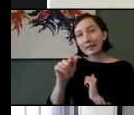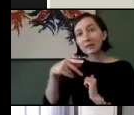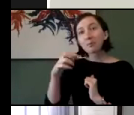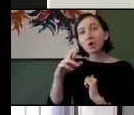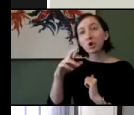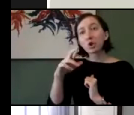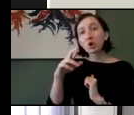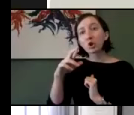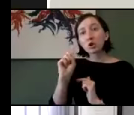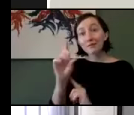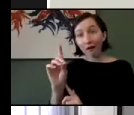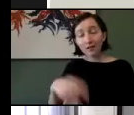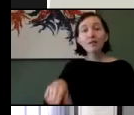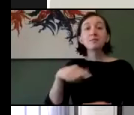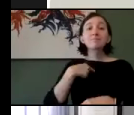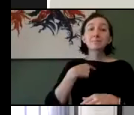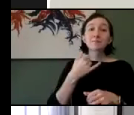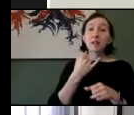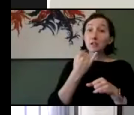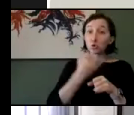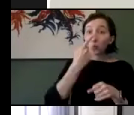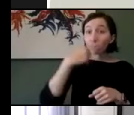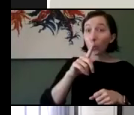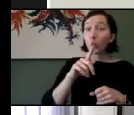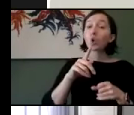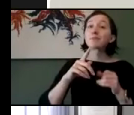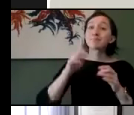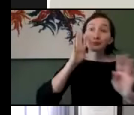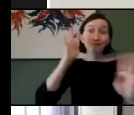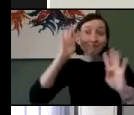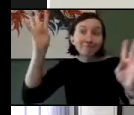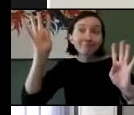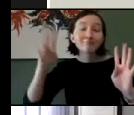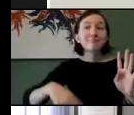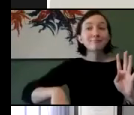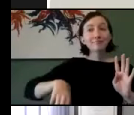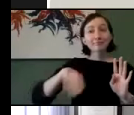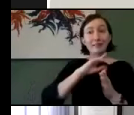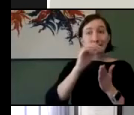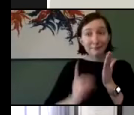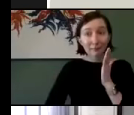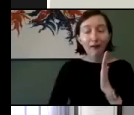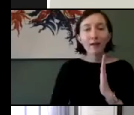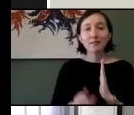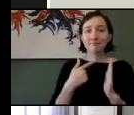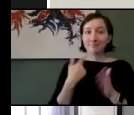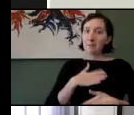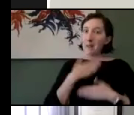I also get to serve as the director of Tools for Life. I'm thrilled that we have Heather Johnson